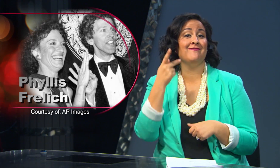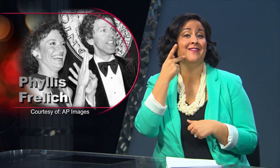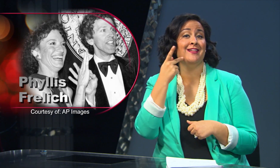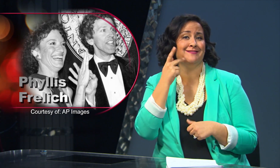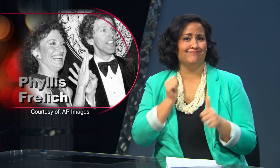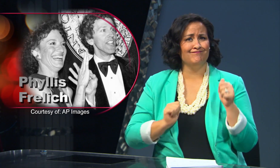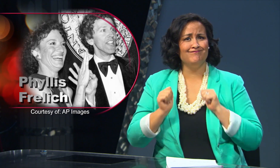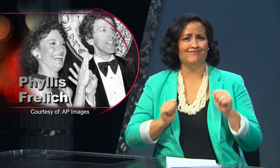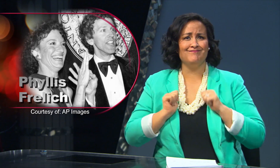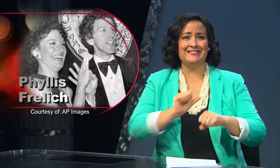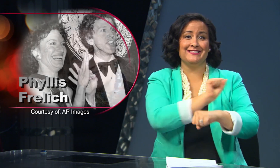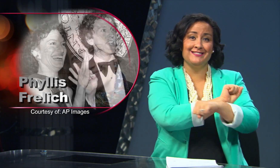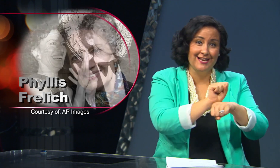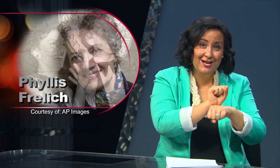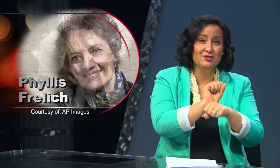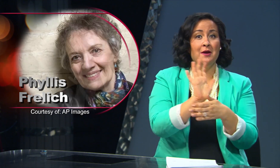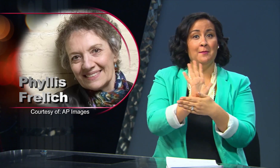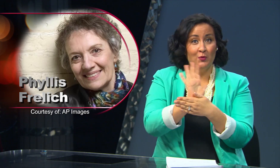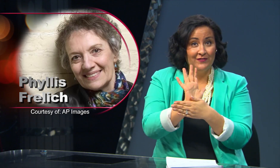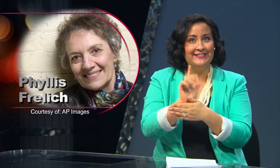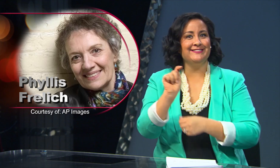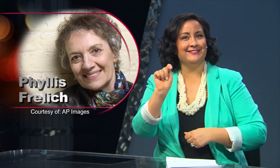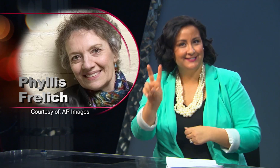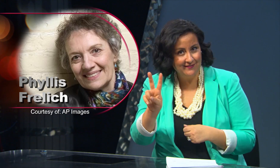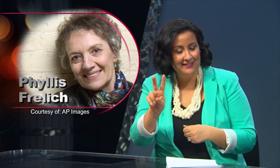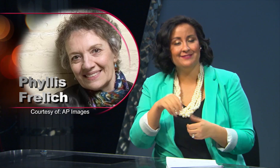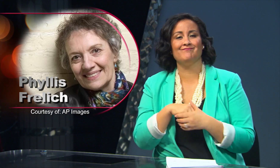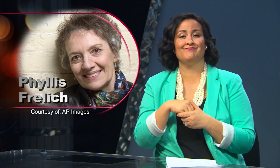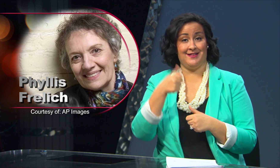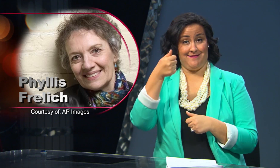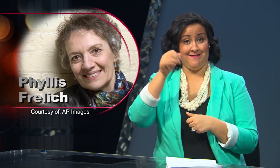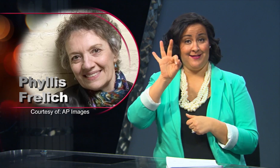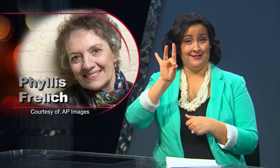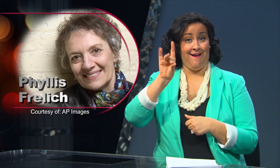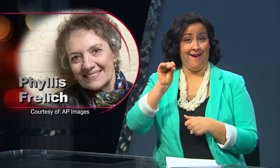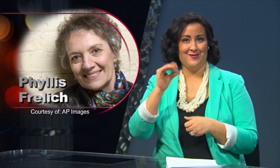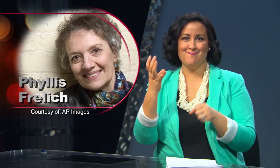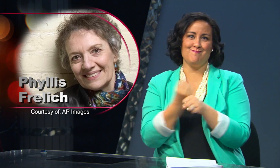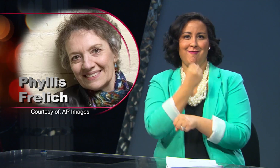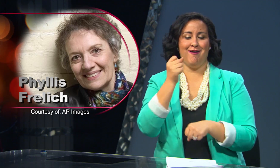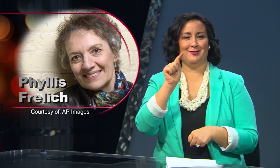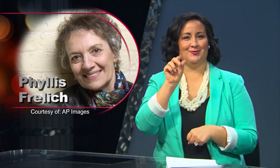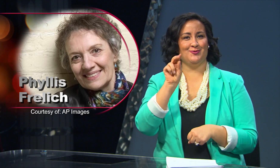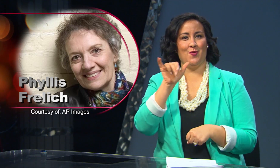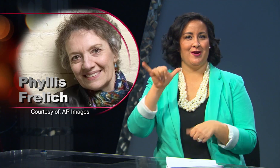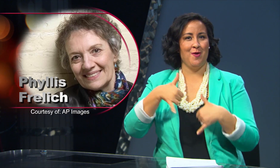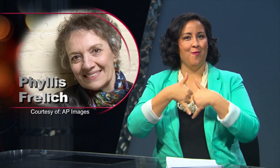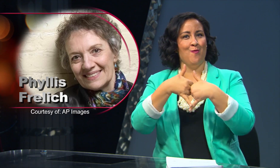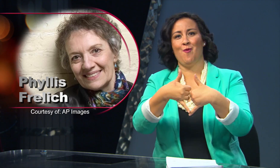FRELICH ACTED ON THE STAGE AS WELL AS IN FRONT OF THE CAMERA. IN 1980, SHE WON A TONY FOR